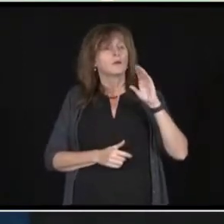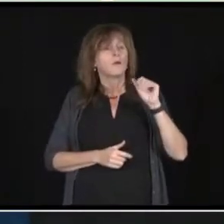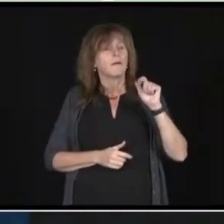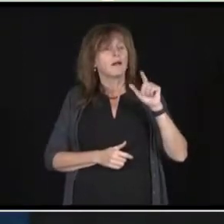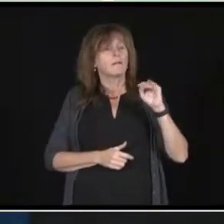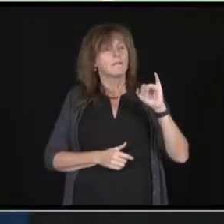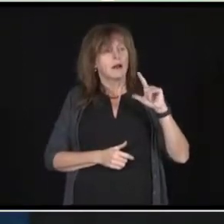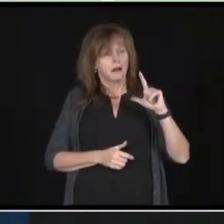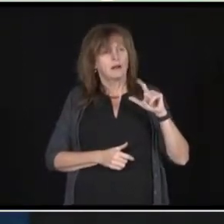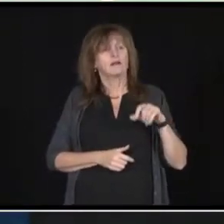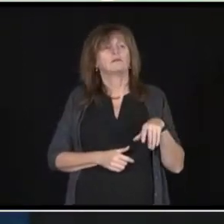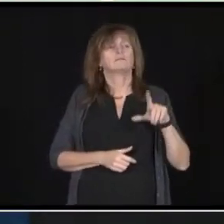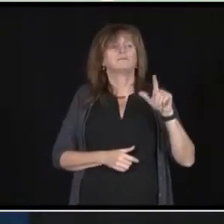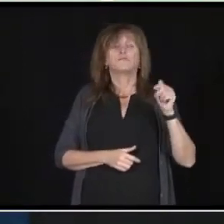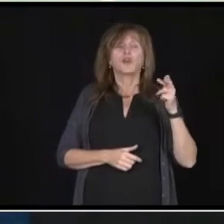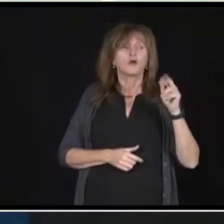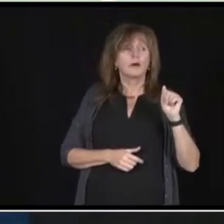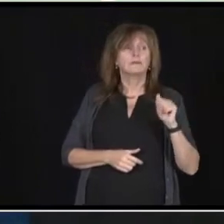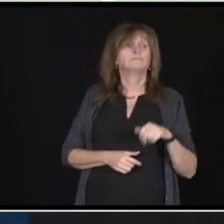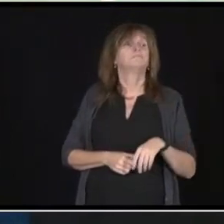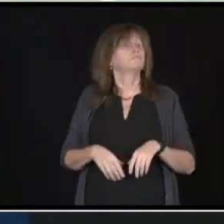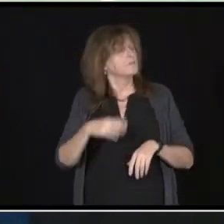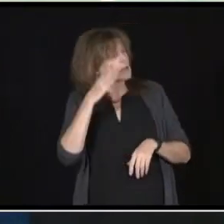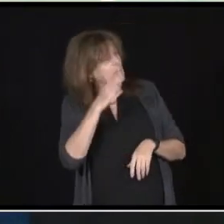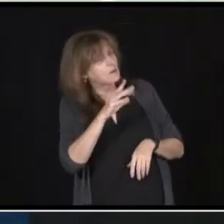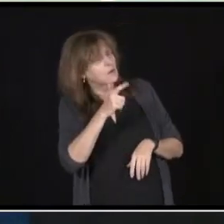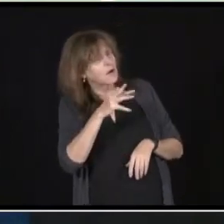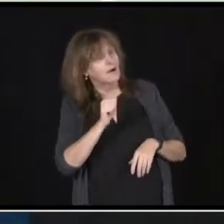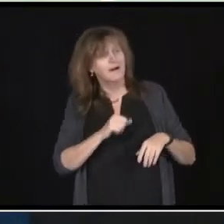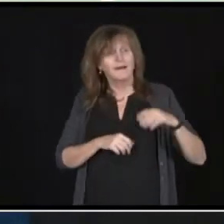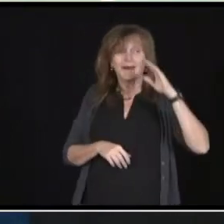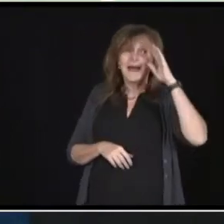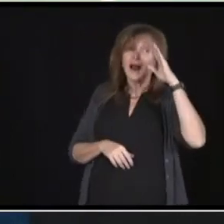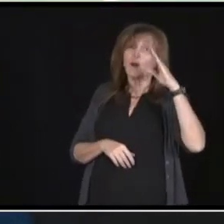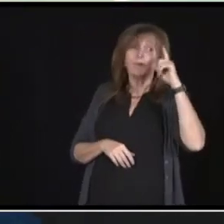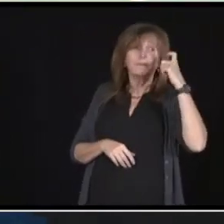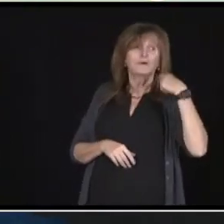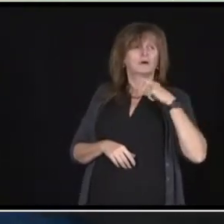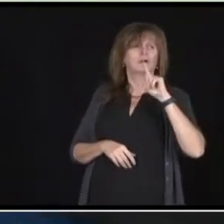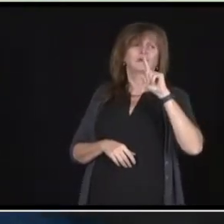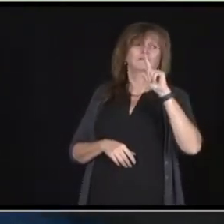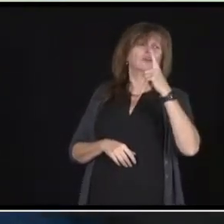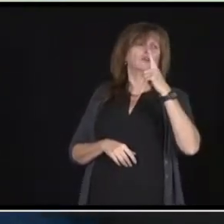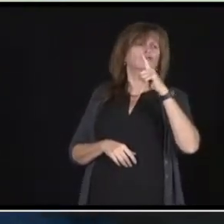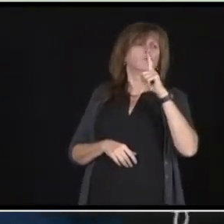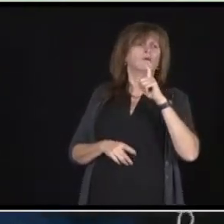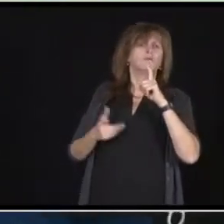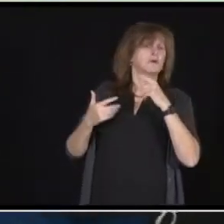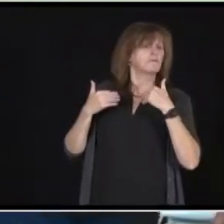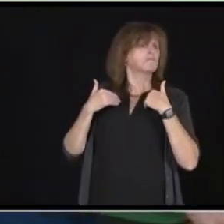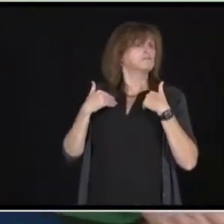you go about your daily activities. Next question. From Laura Stone at global . my Globe and Mail.